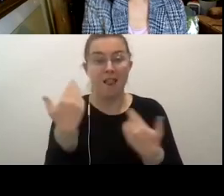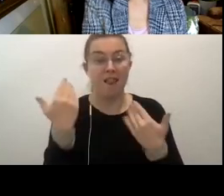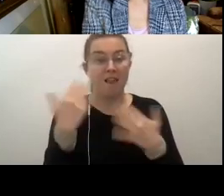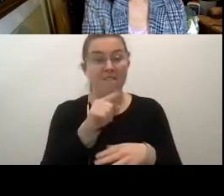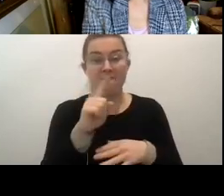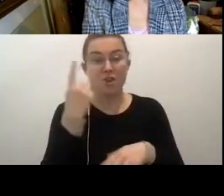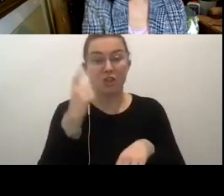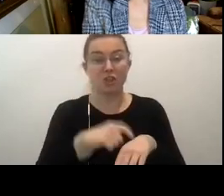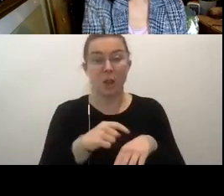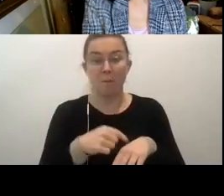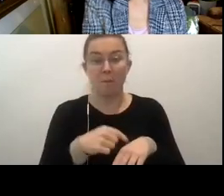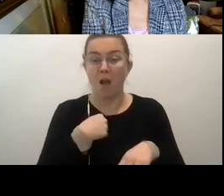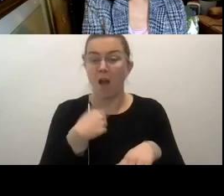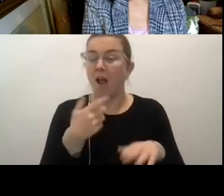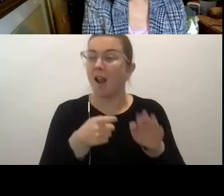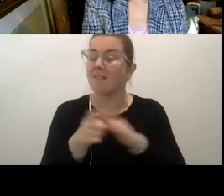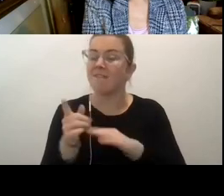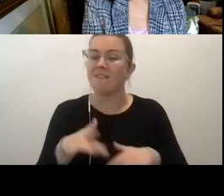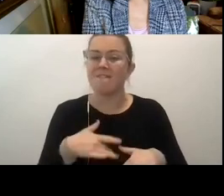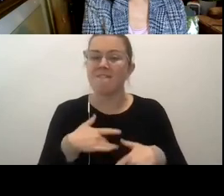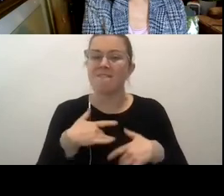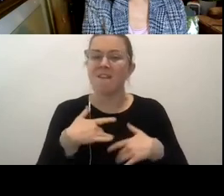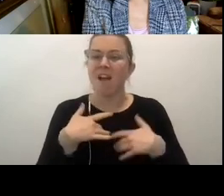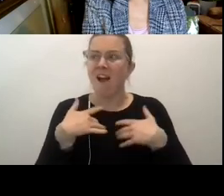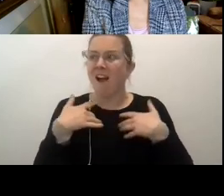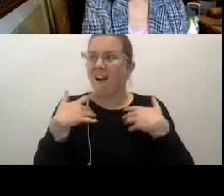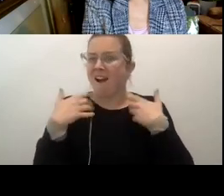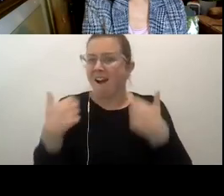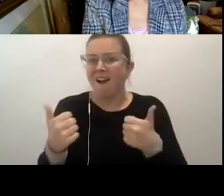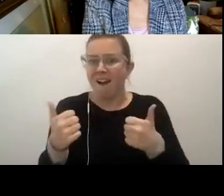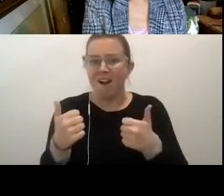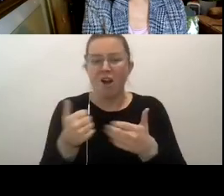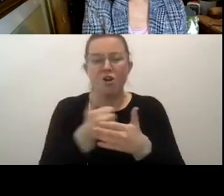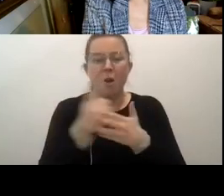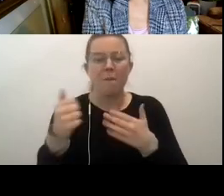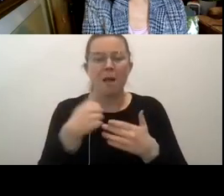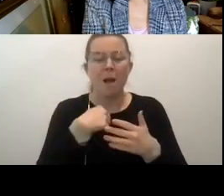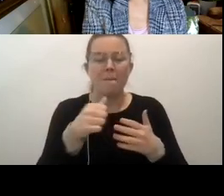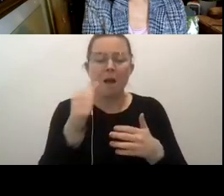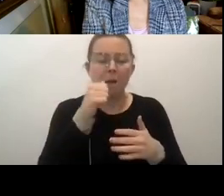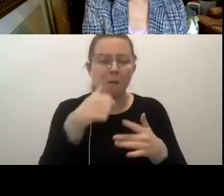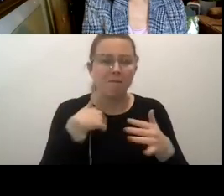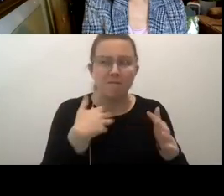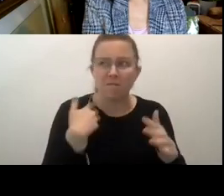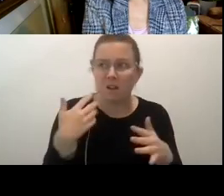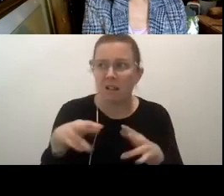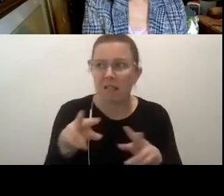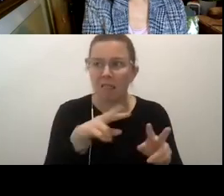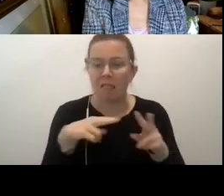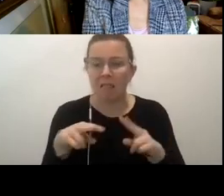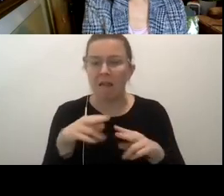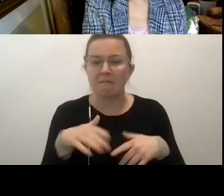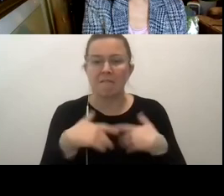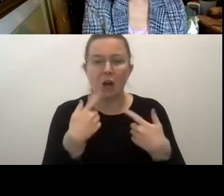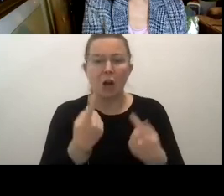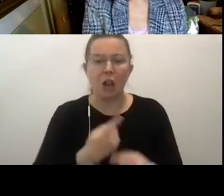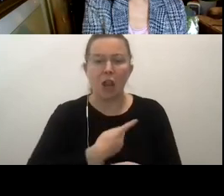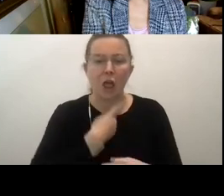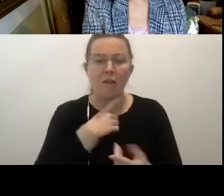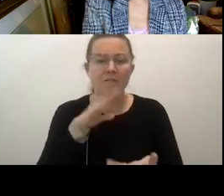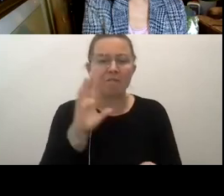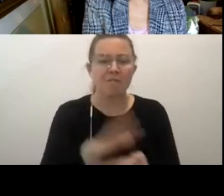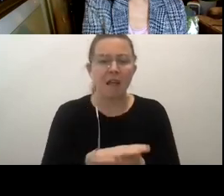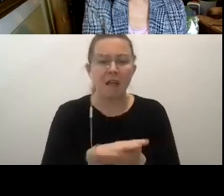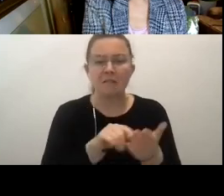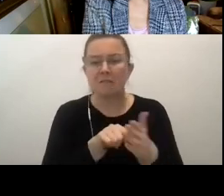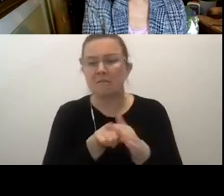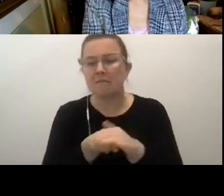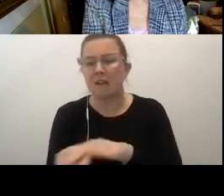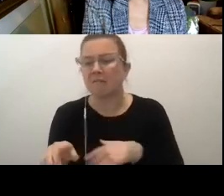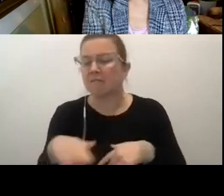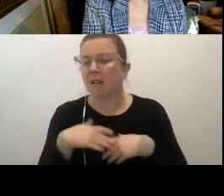electric as opposed to like, feeling so flat and alone and just absolutely spent that it